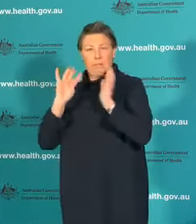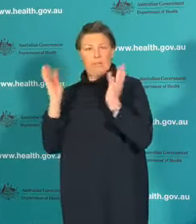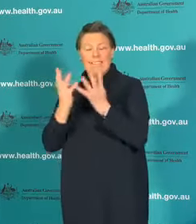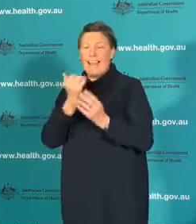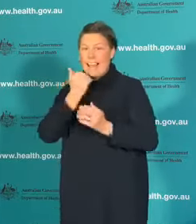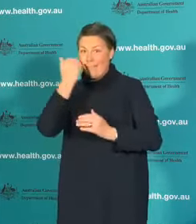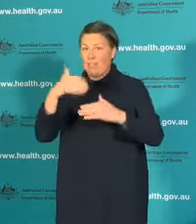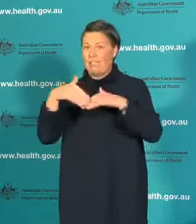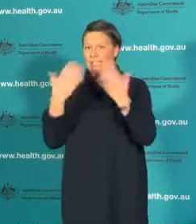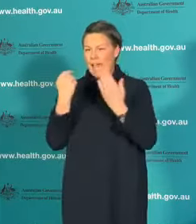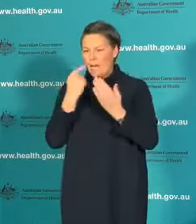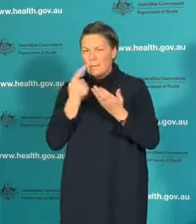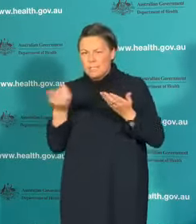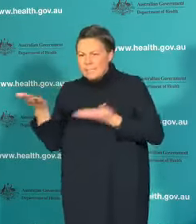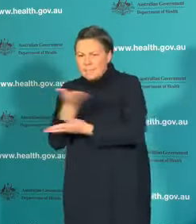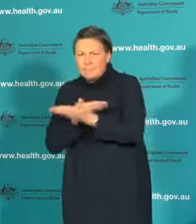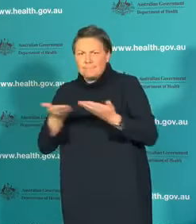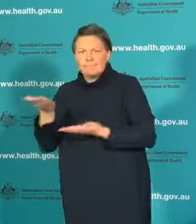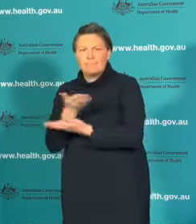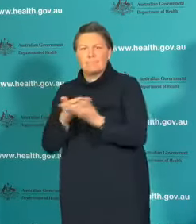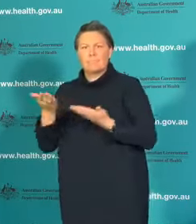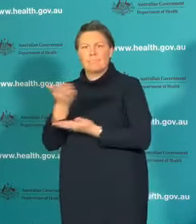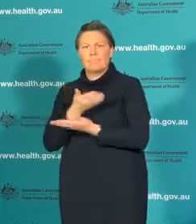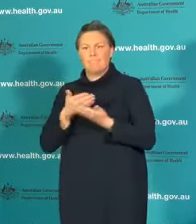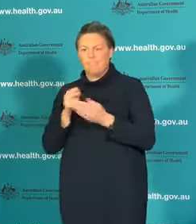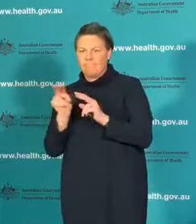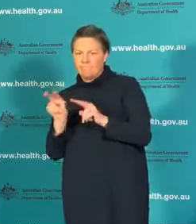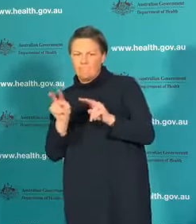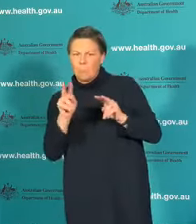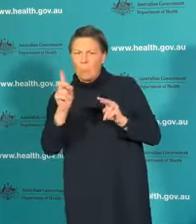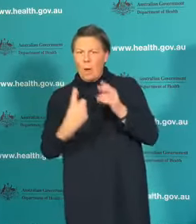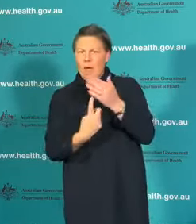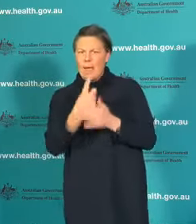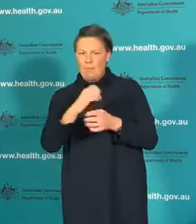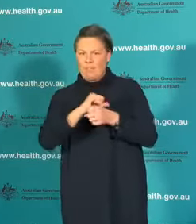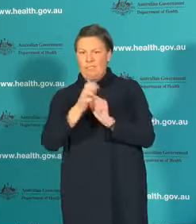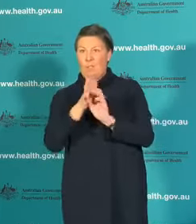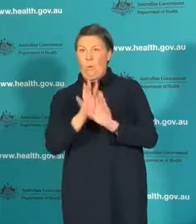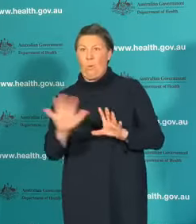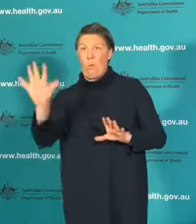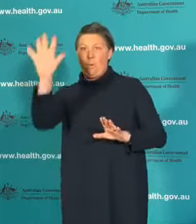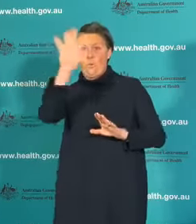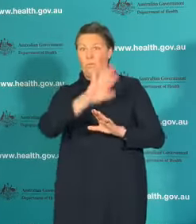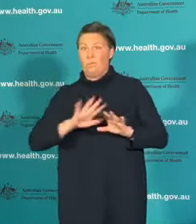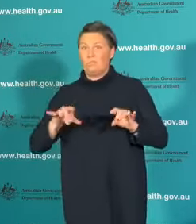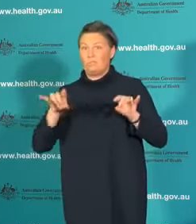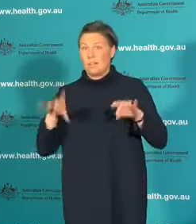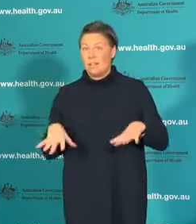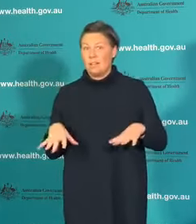to look at what's happening in the pandemic right across Australia. Obviously we're all very concerned about what's been